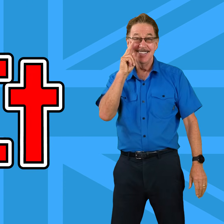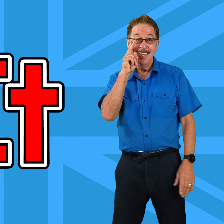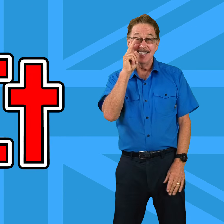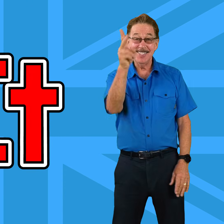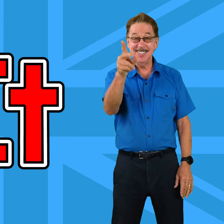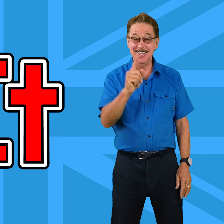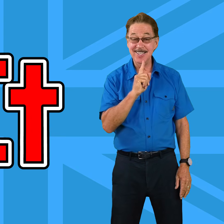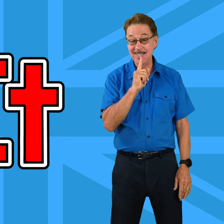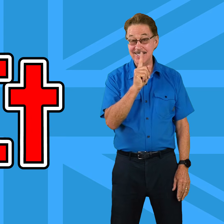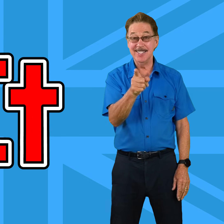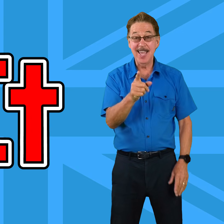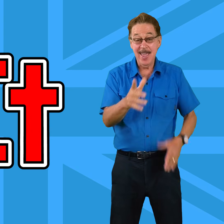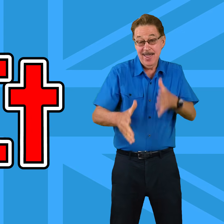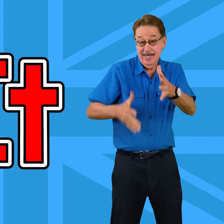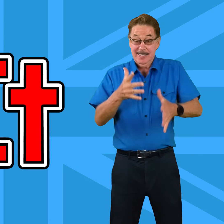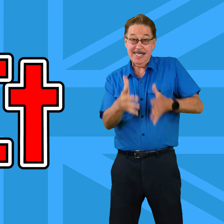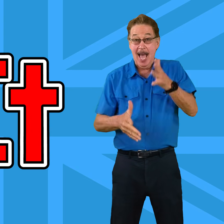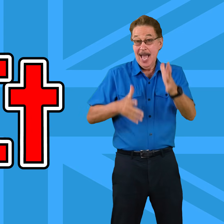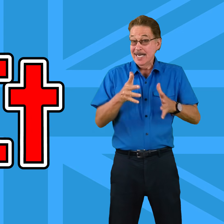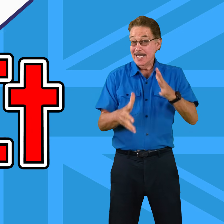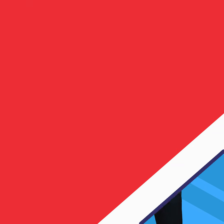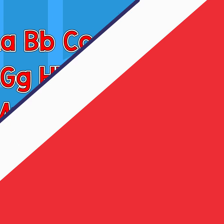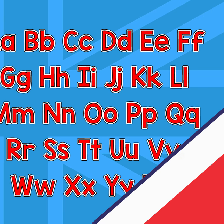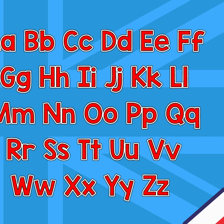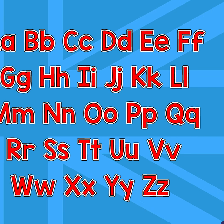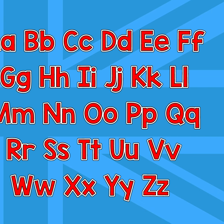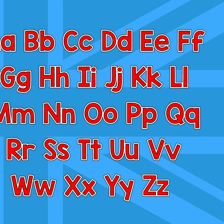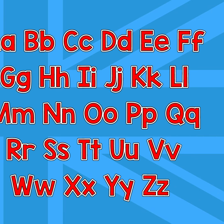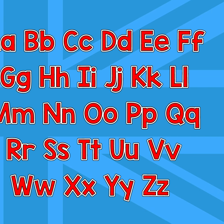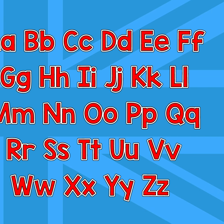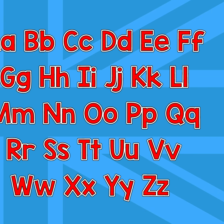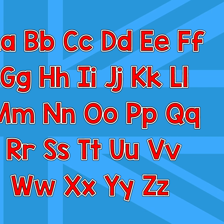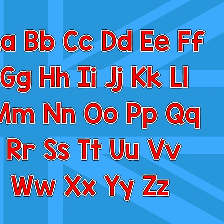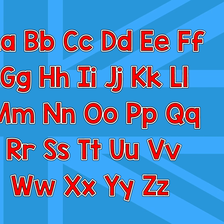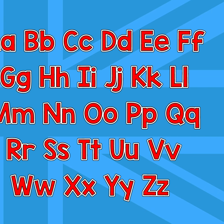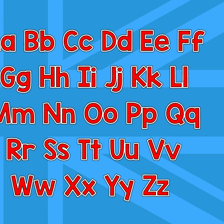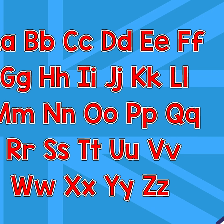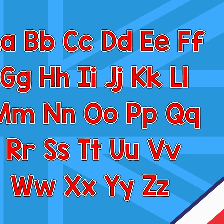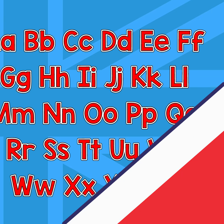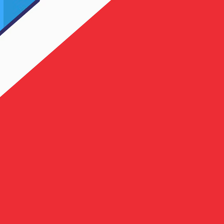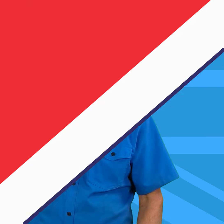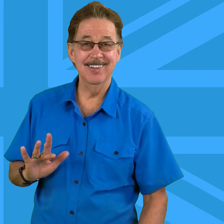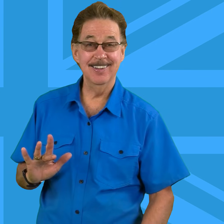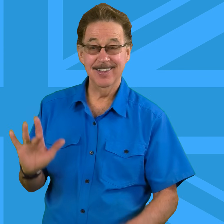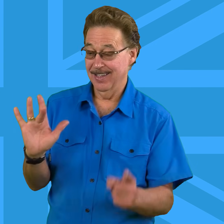See it, say it, sign it The letters of the alphabet